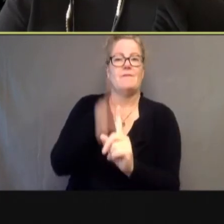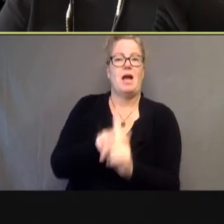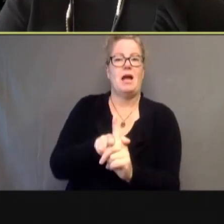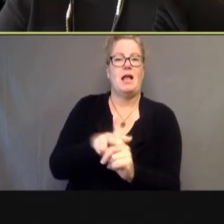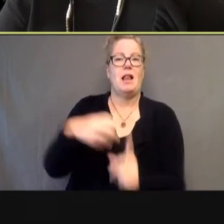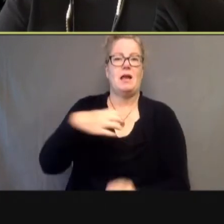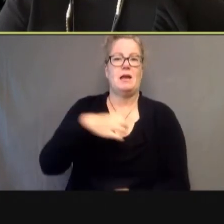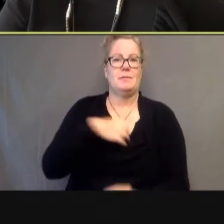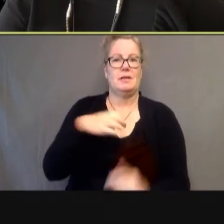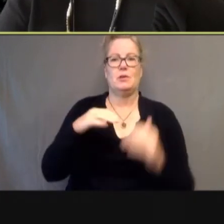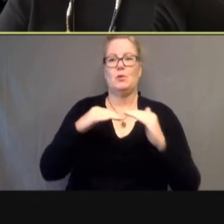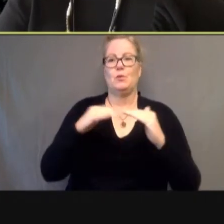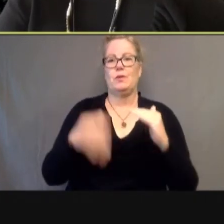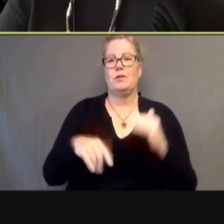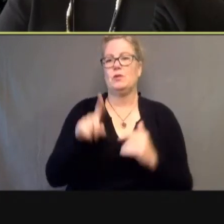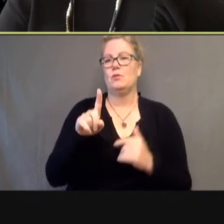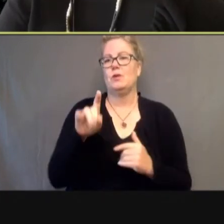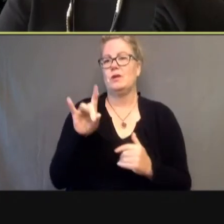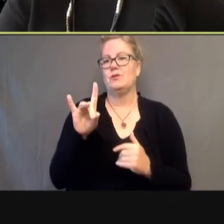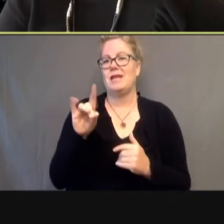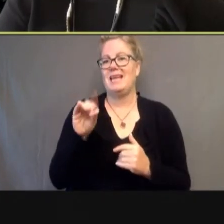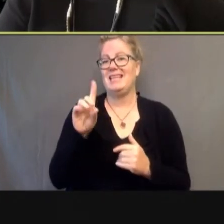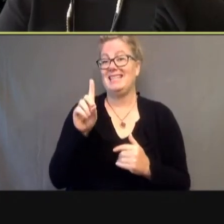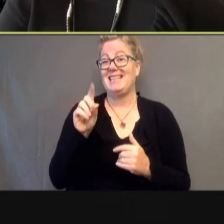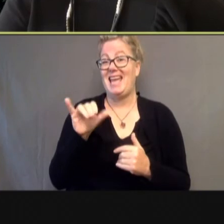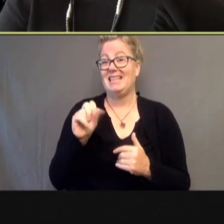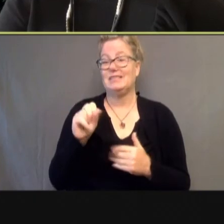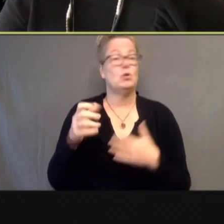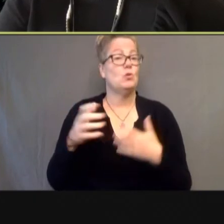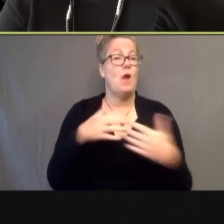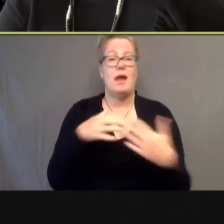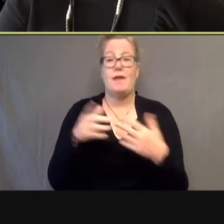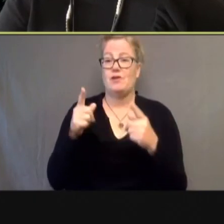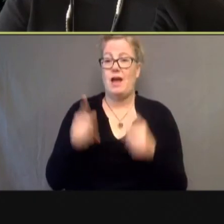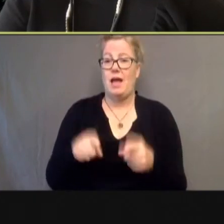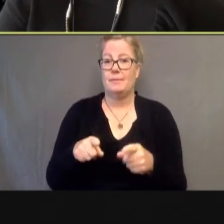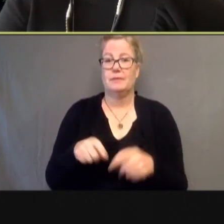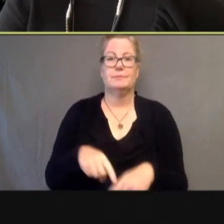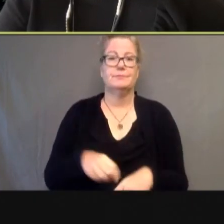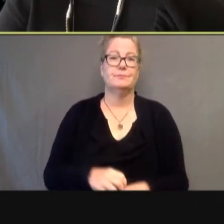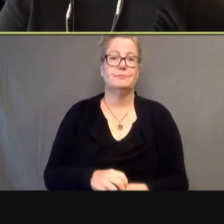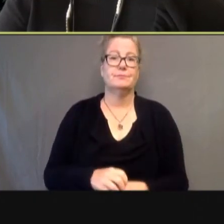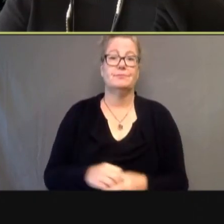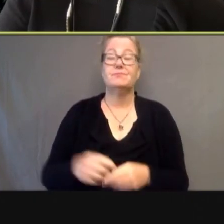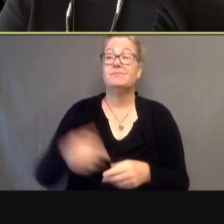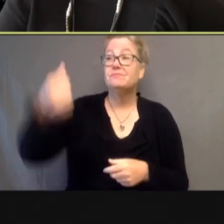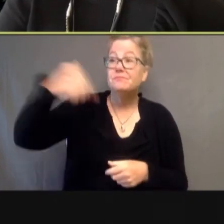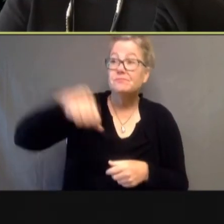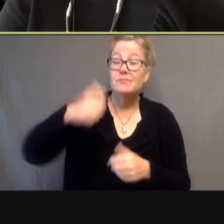you believe to be discriminatory. Whether that's a denial of accommodation, retaliation,